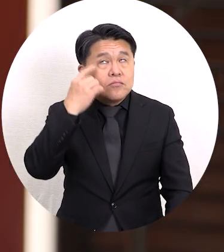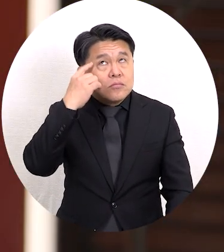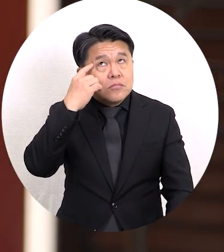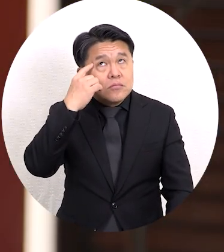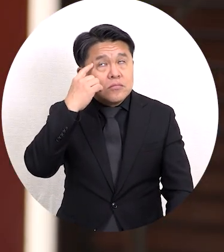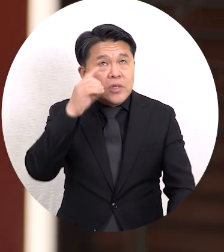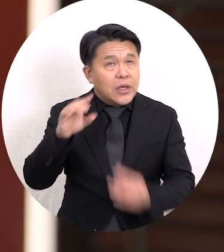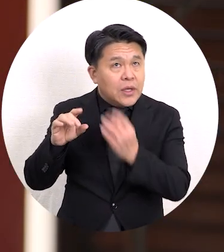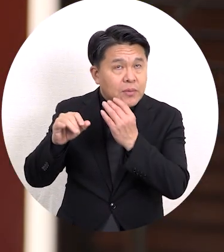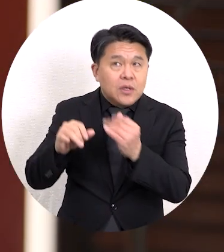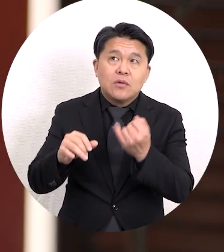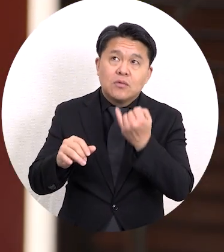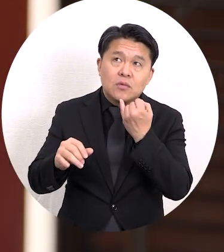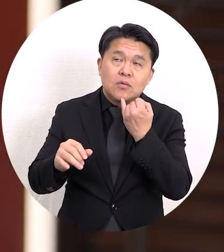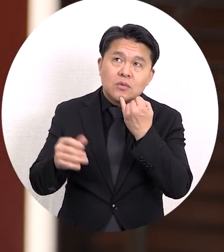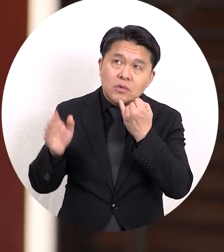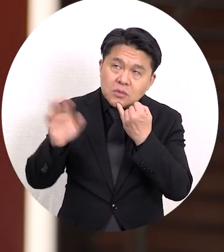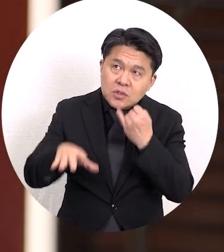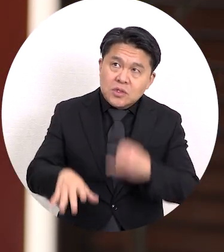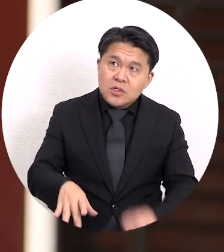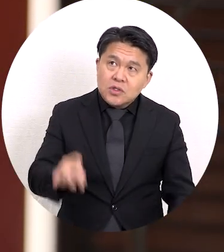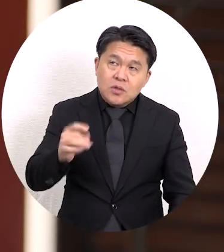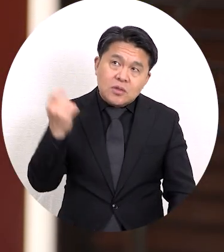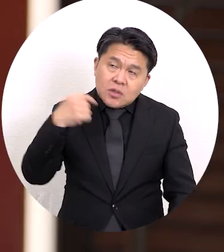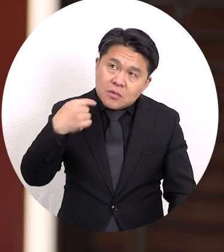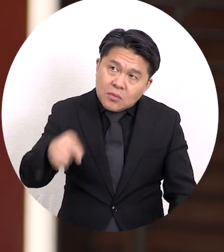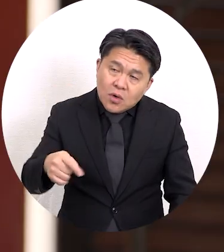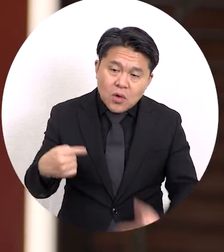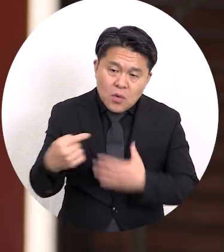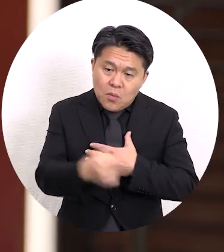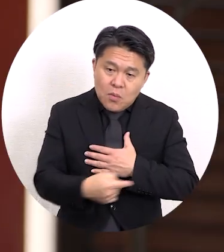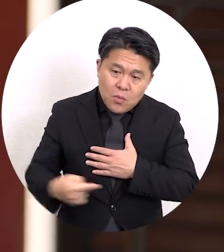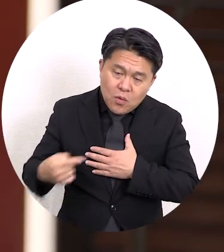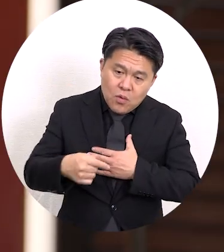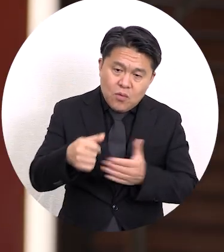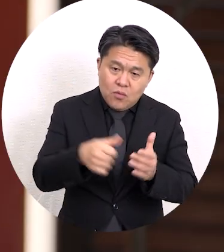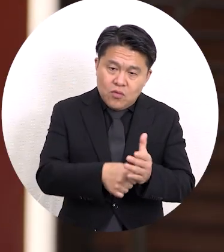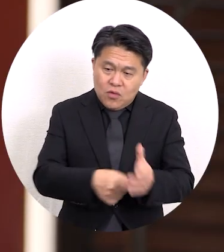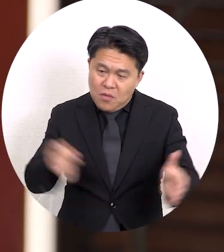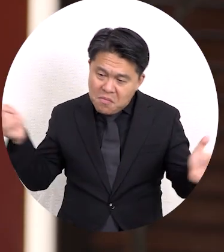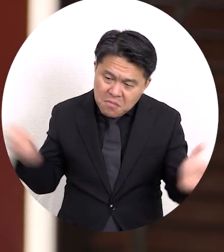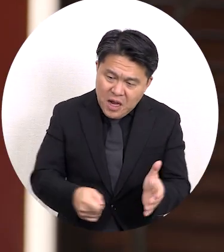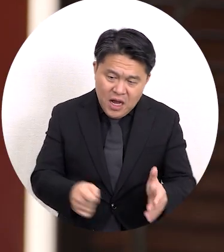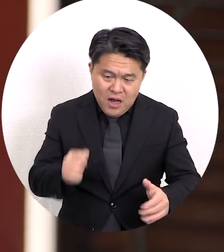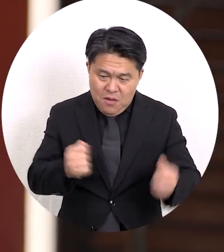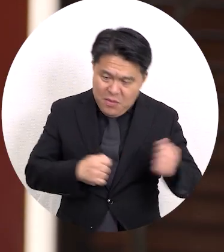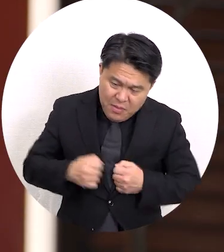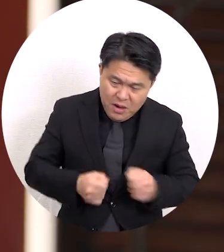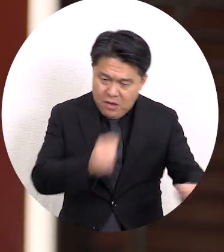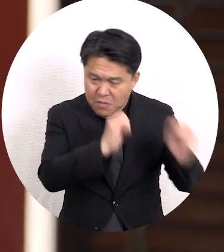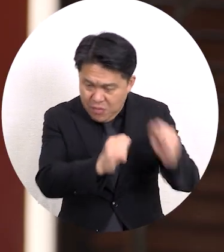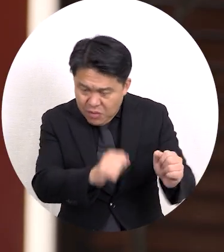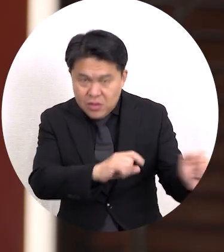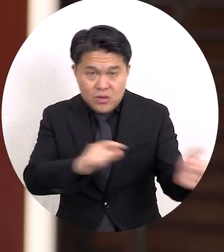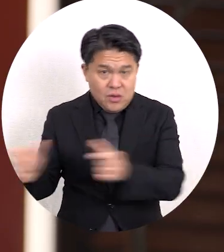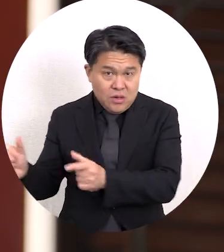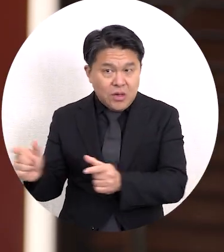while the flute is great, when we think of the first sounds, it’s likely that percussion instruments created by the body or objects colliding—came first.